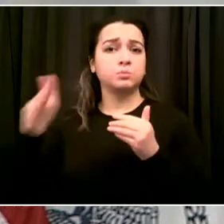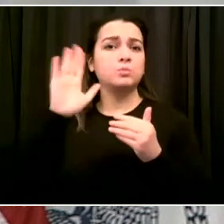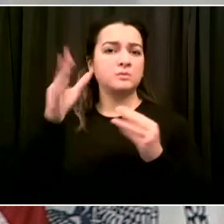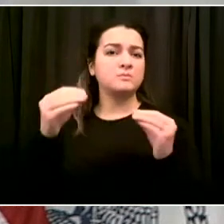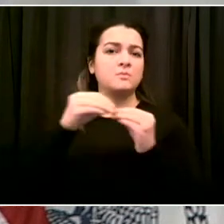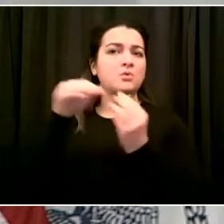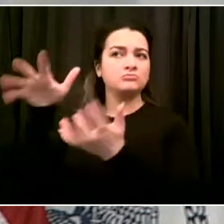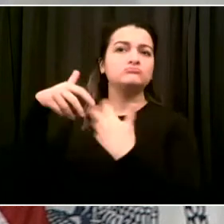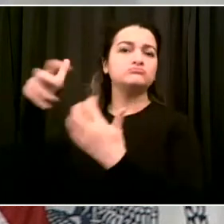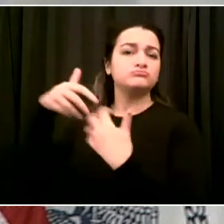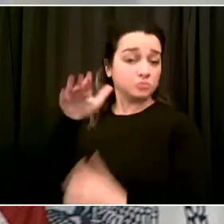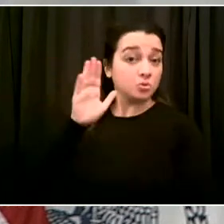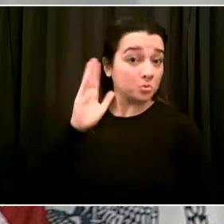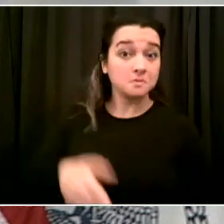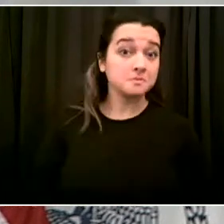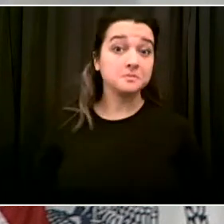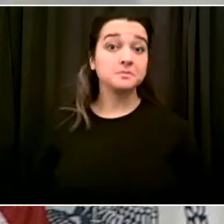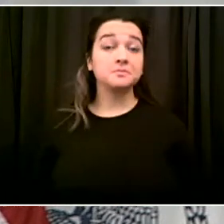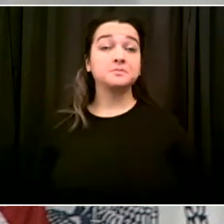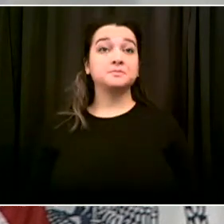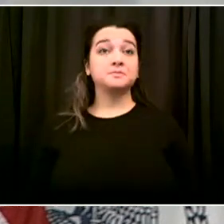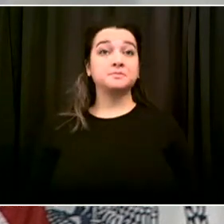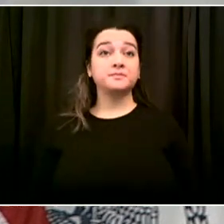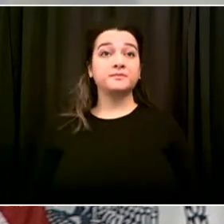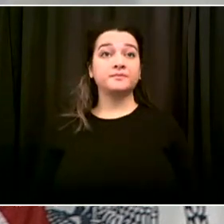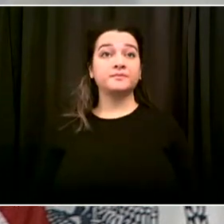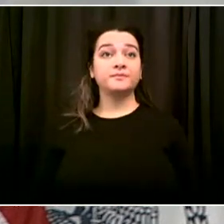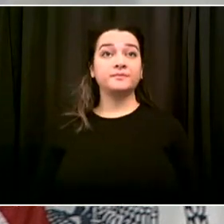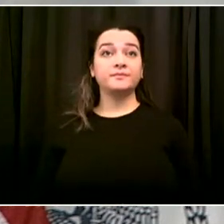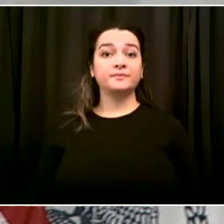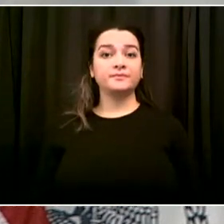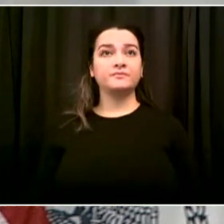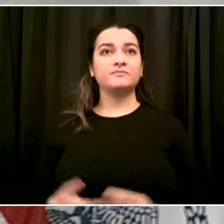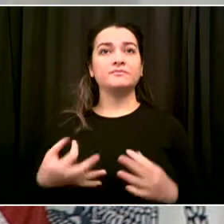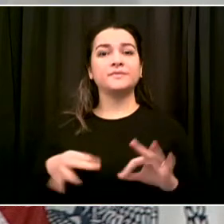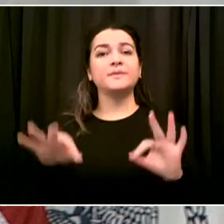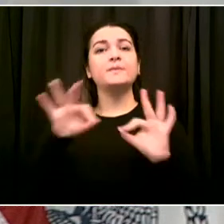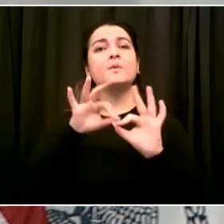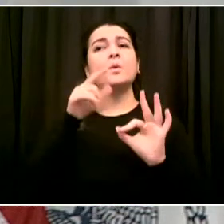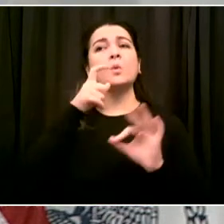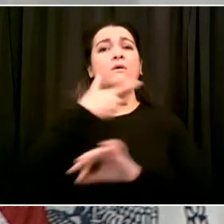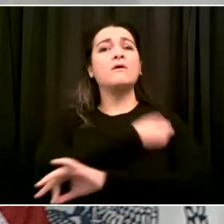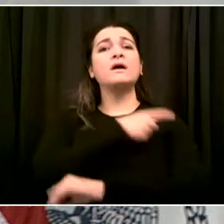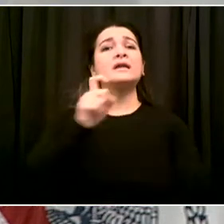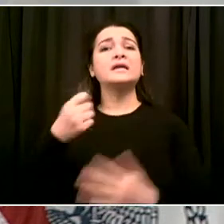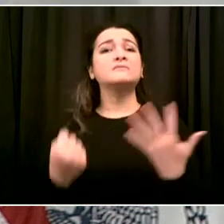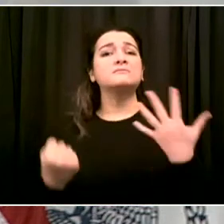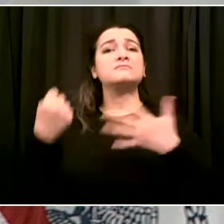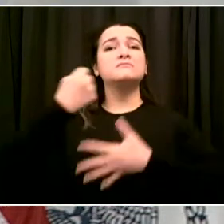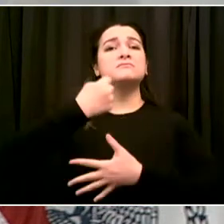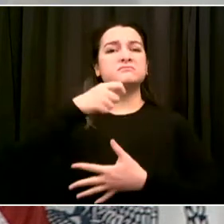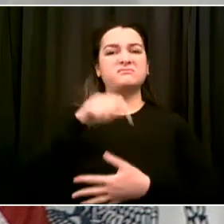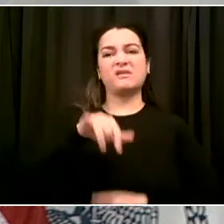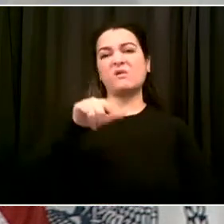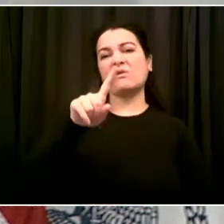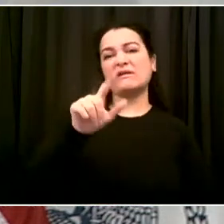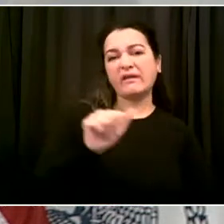HAPPY TO GET THOSE 17,000 NEW DOSES, I THTHK INABOUT THE ISEN CITIZENS IN MY LIFE, I THINK